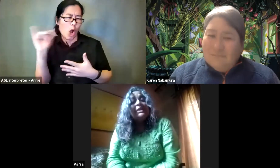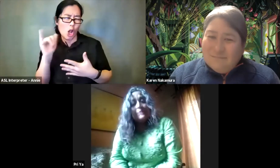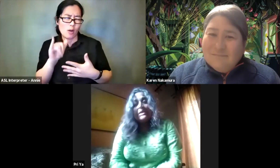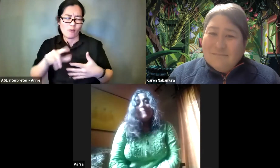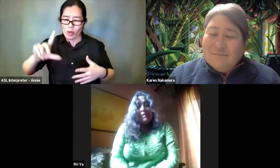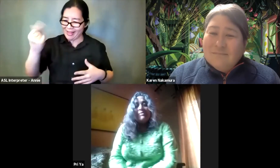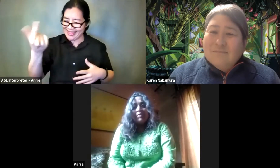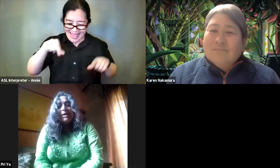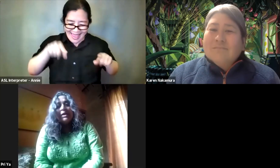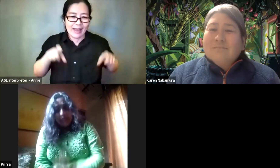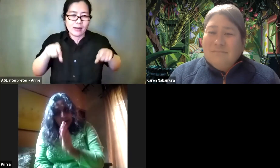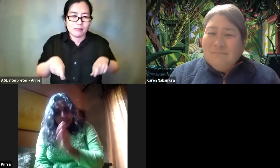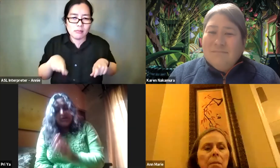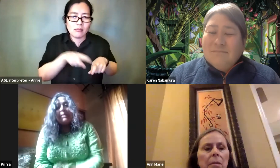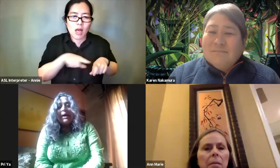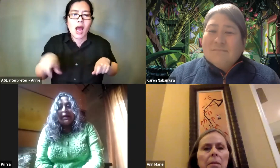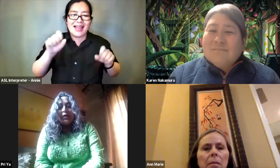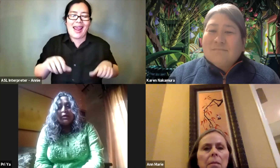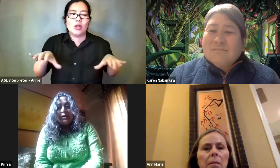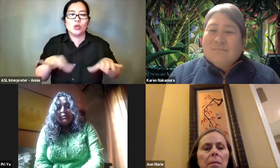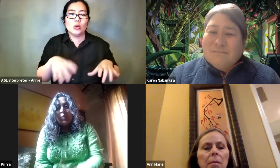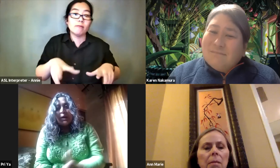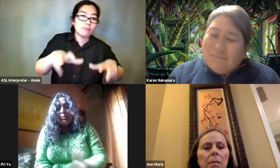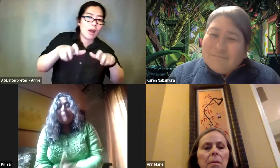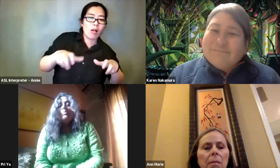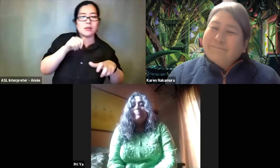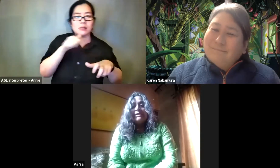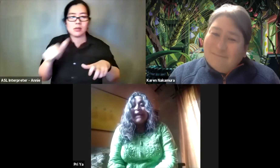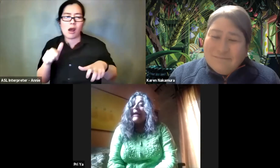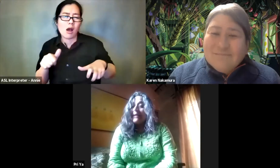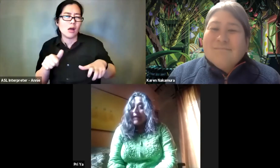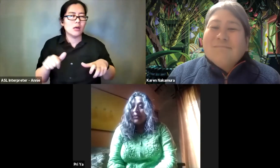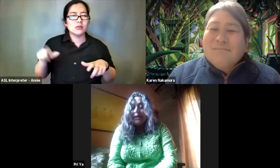was keeping a very firm eye on what the body movements can and cannot be.